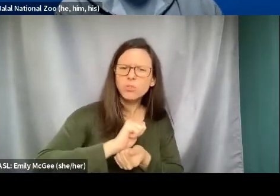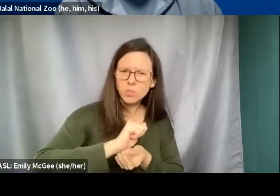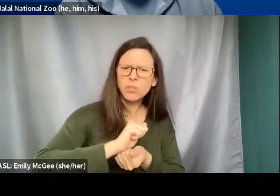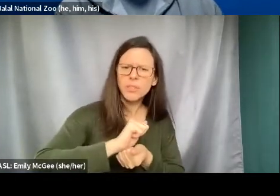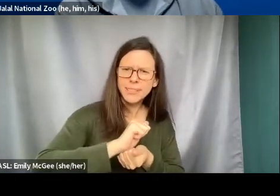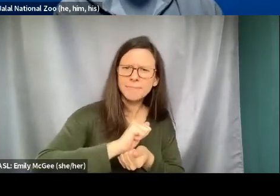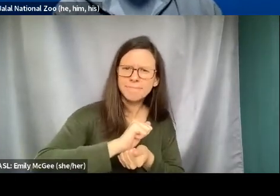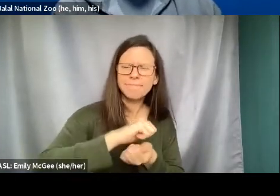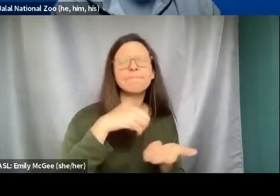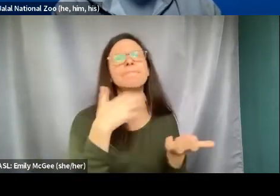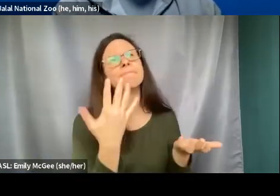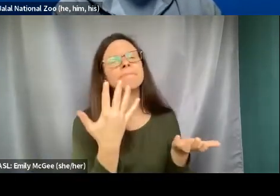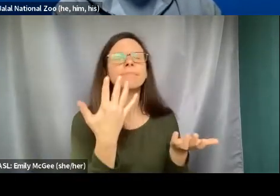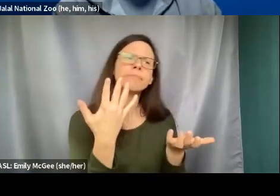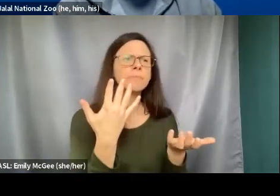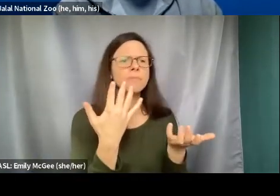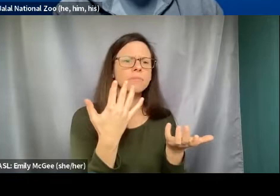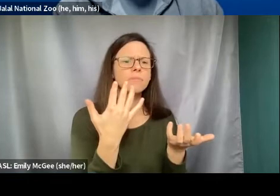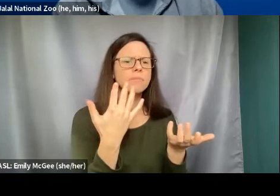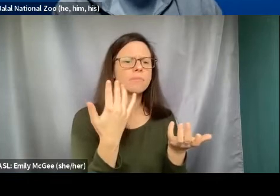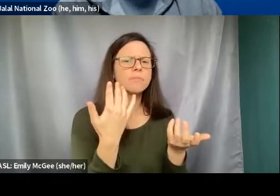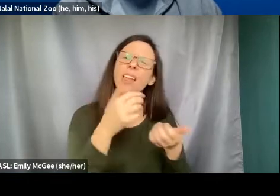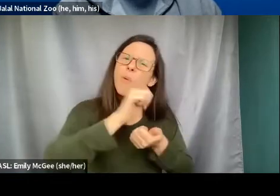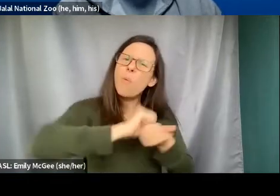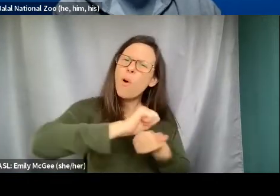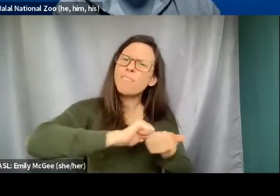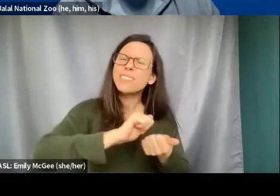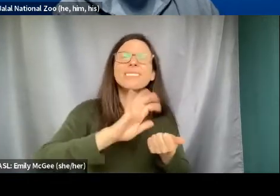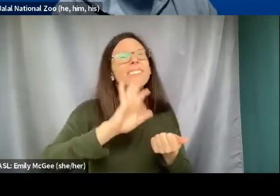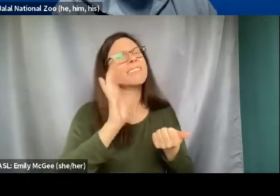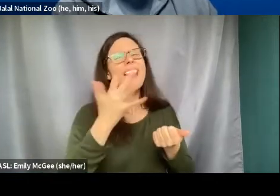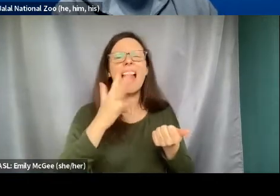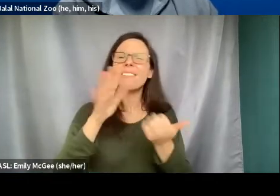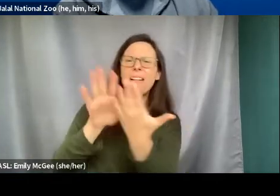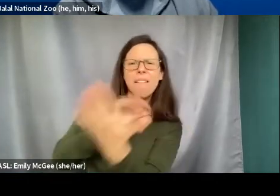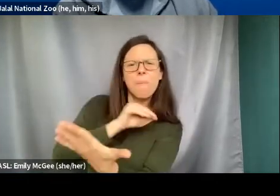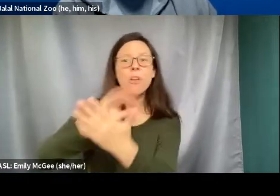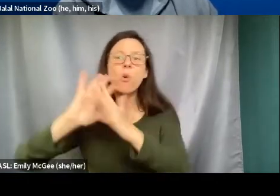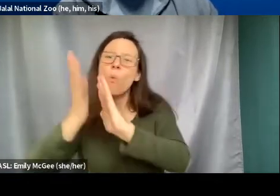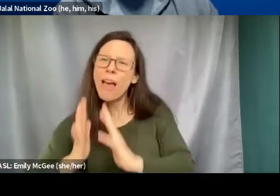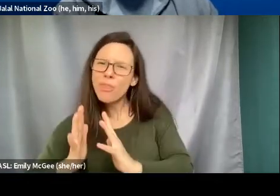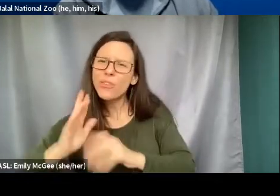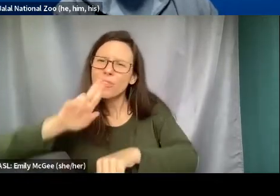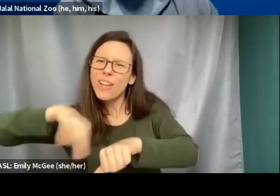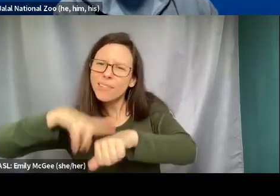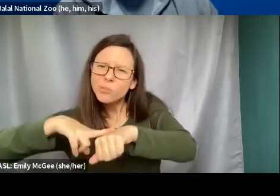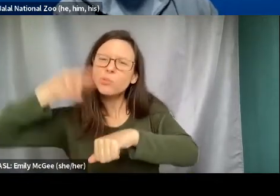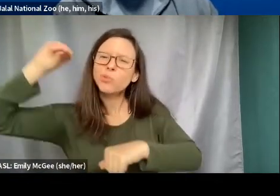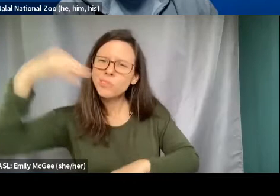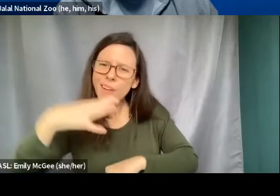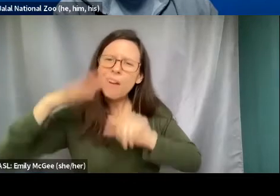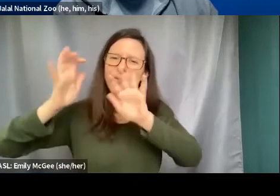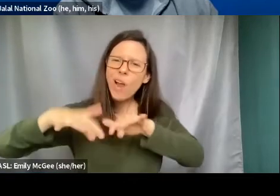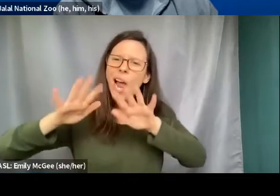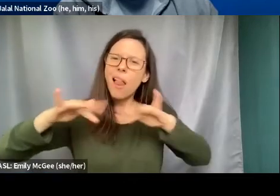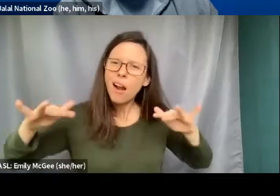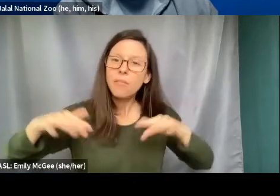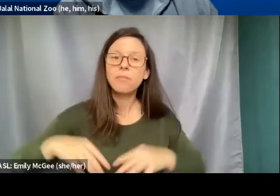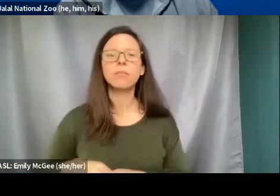uh recreate the weather - what nature does. >>Shellie: Right. So there's all these chemical reactions, really